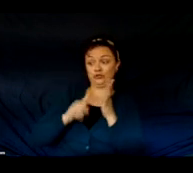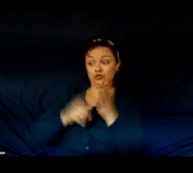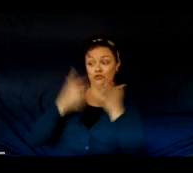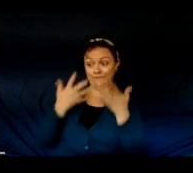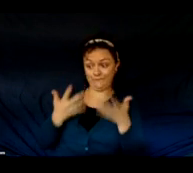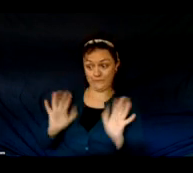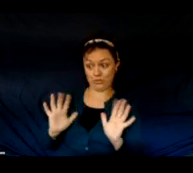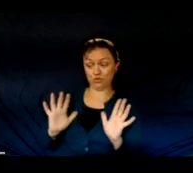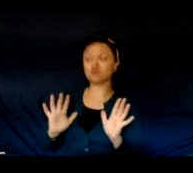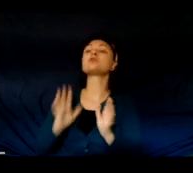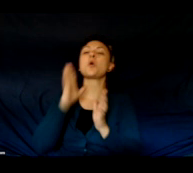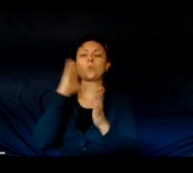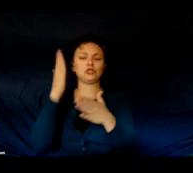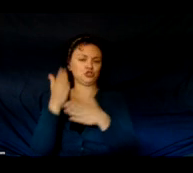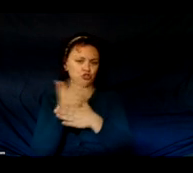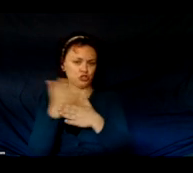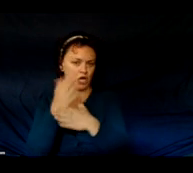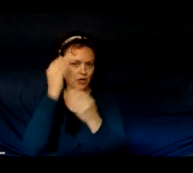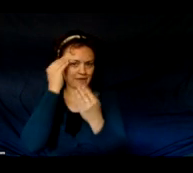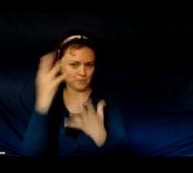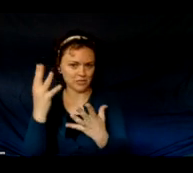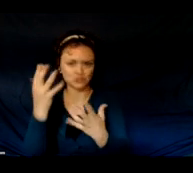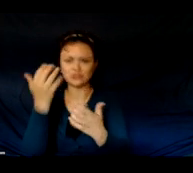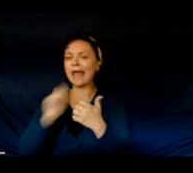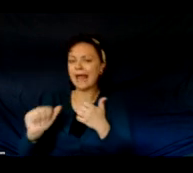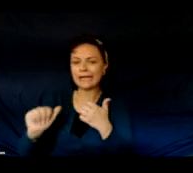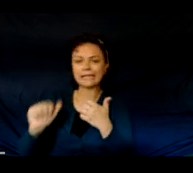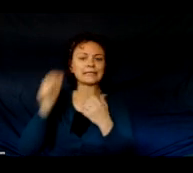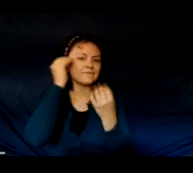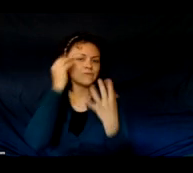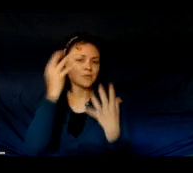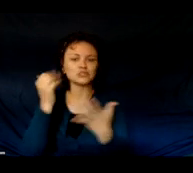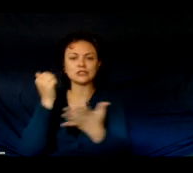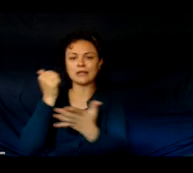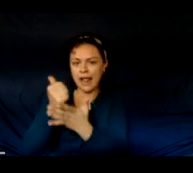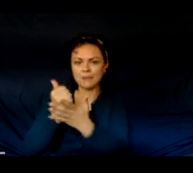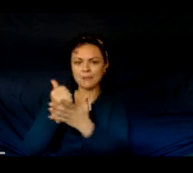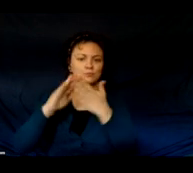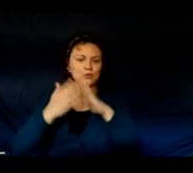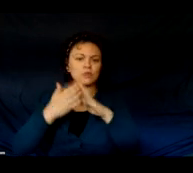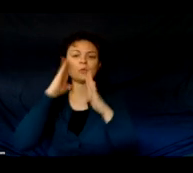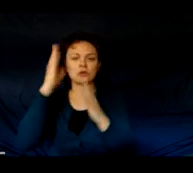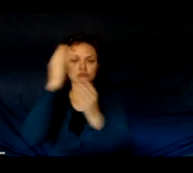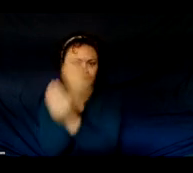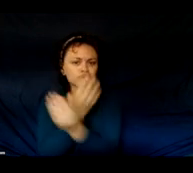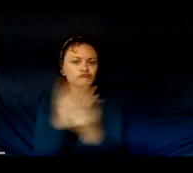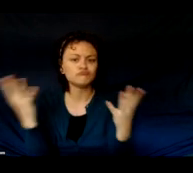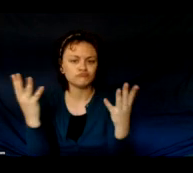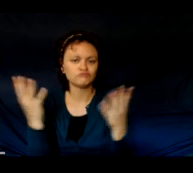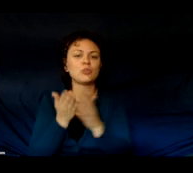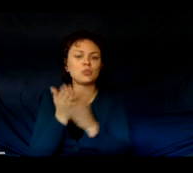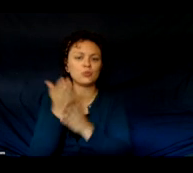additional information with a larger community. Next slide, please.